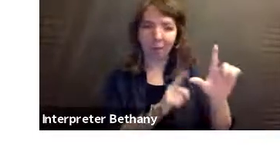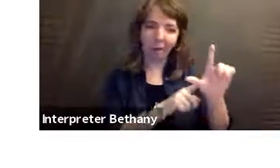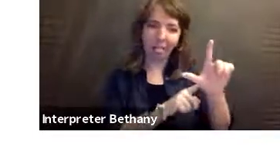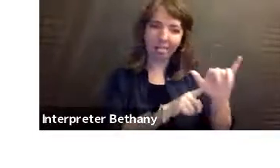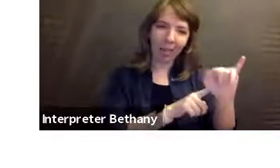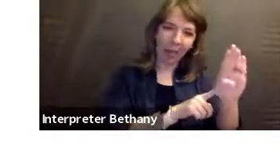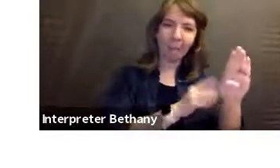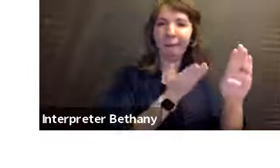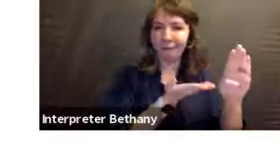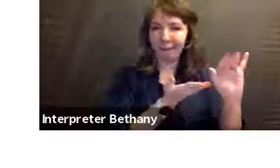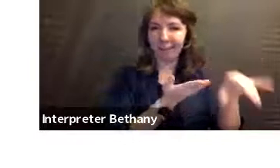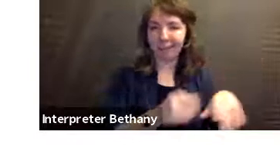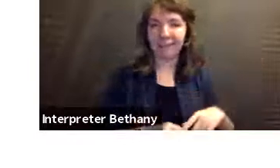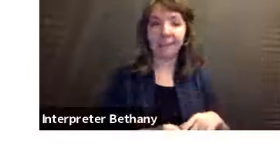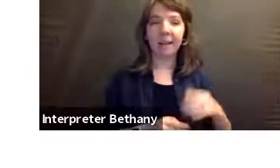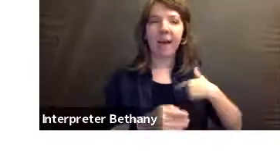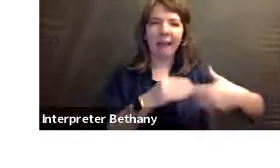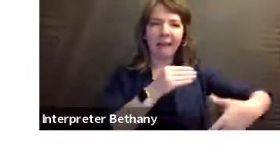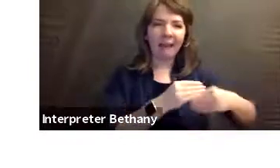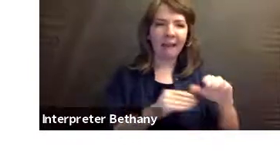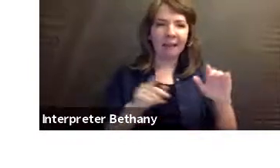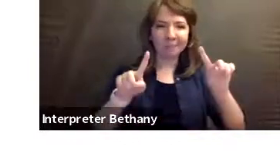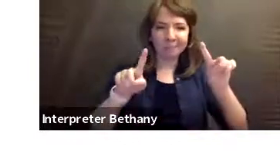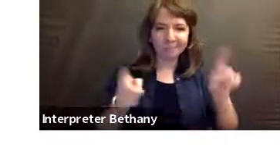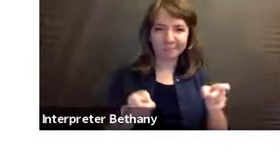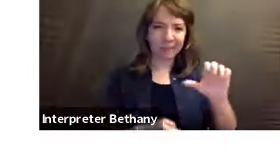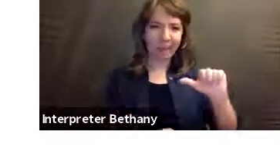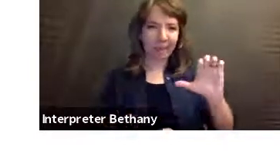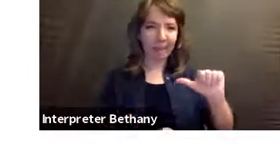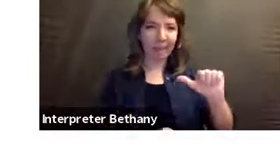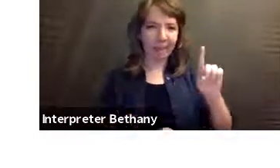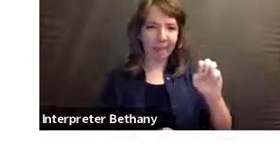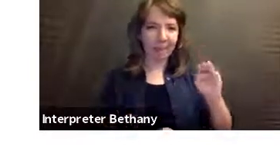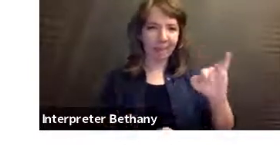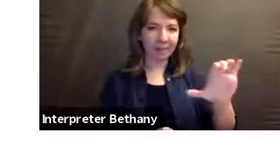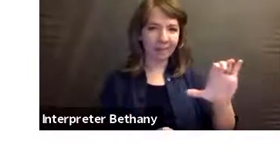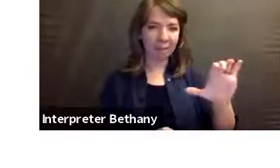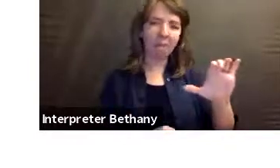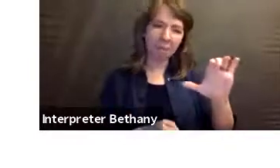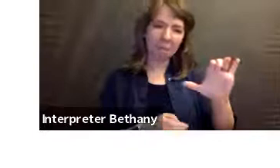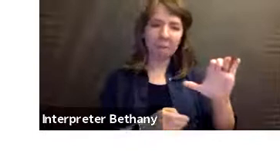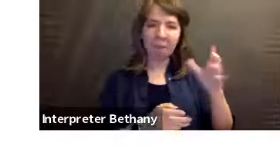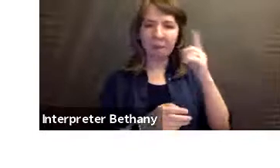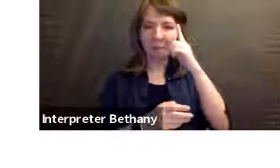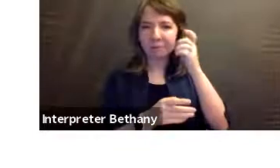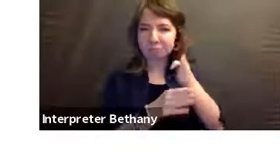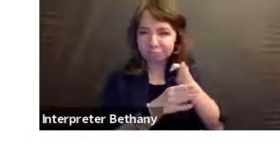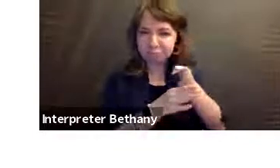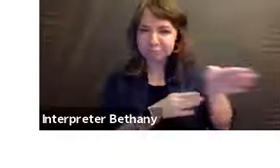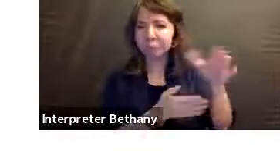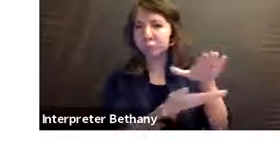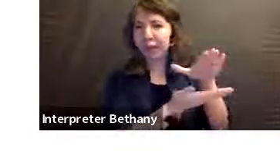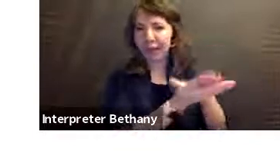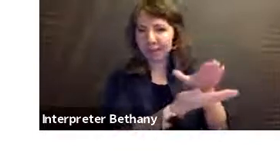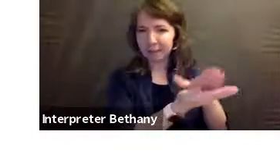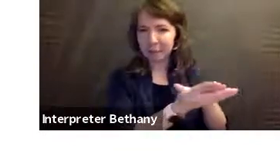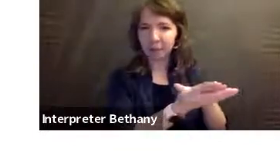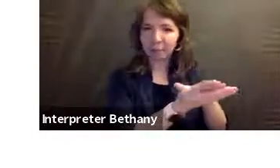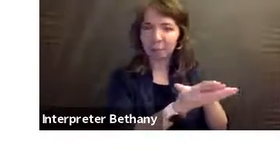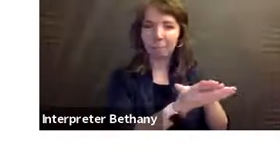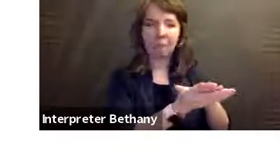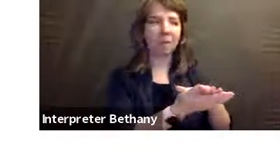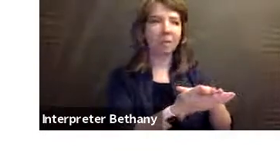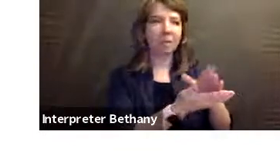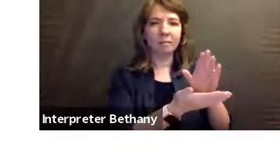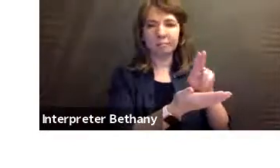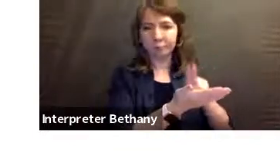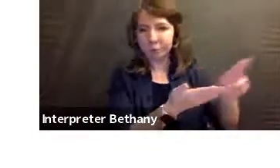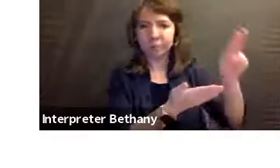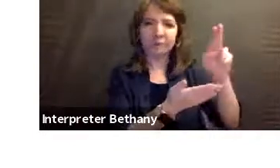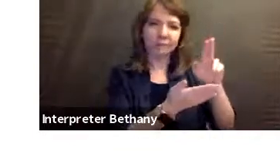Linda Kobashigawa: I put academic there in parentheses because primarily it's it's for academic use, but there are public libraries and other types of libraries that use these guides as well.